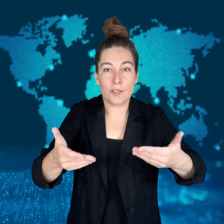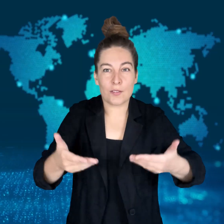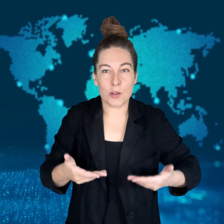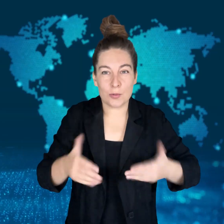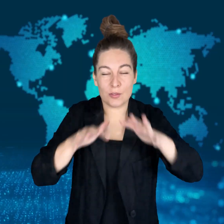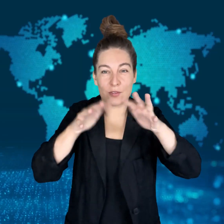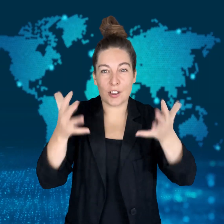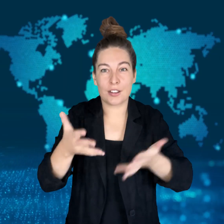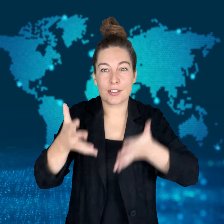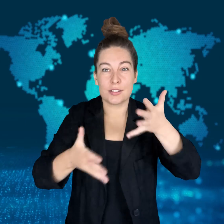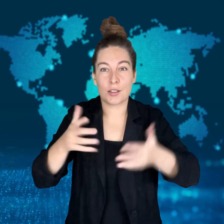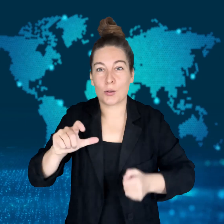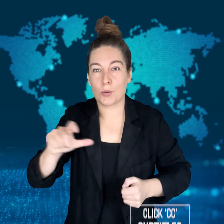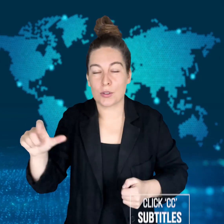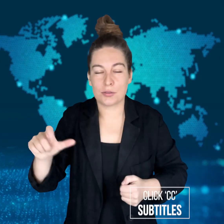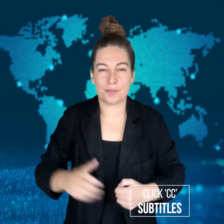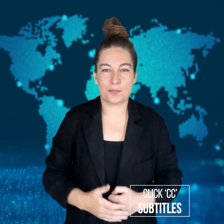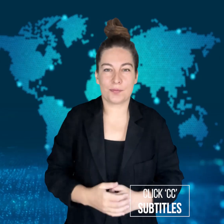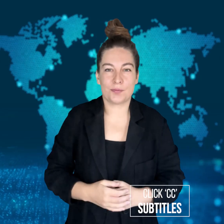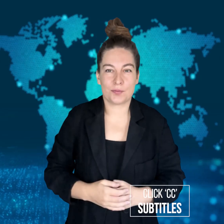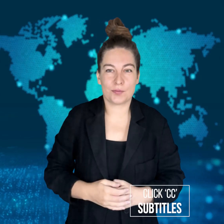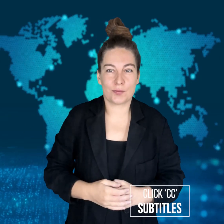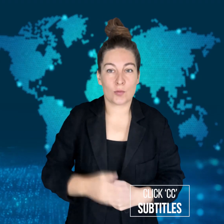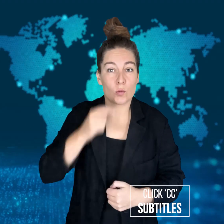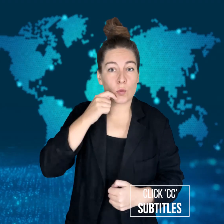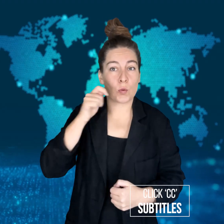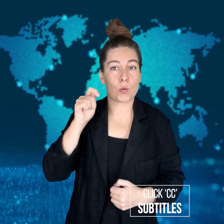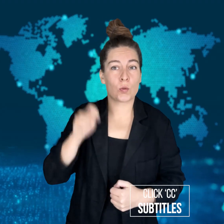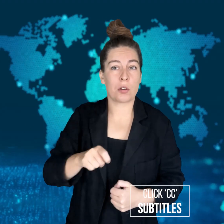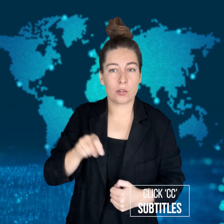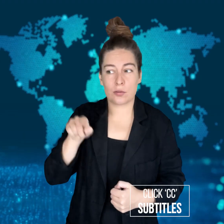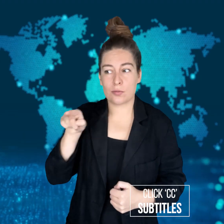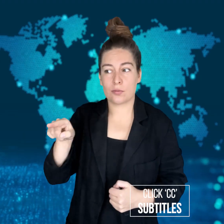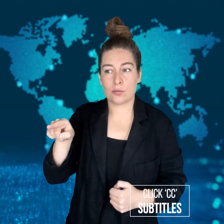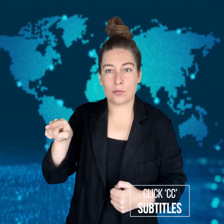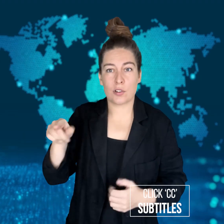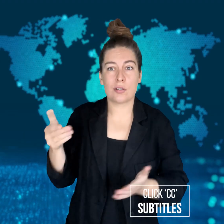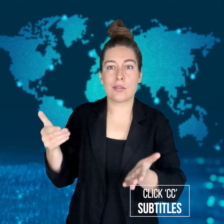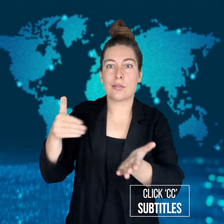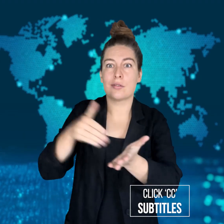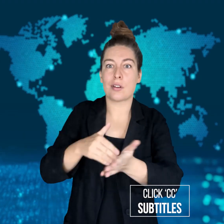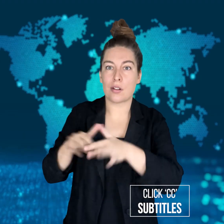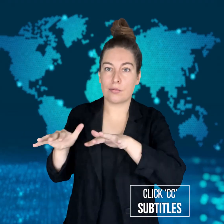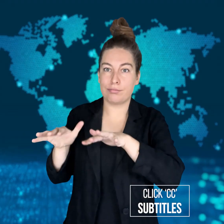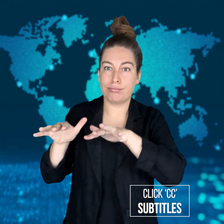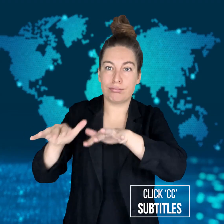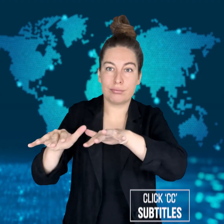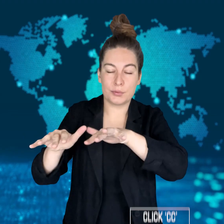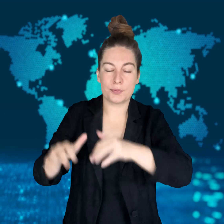Welcome to WorldSign Week! Invasion update